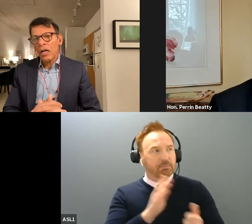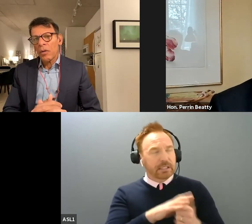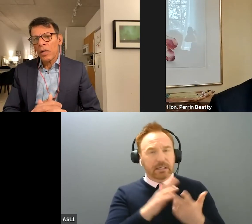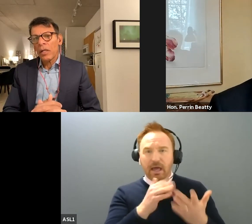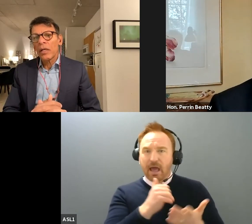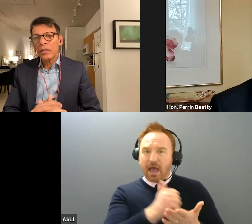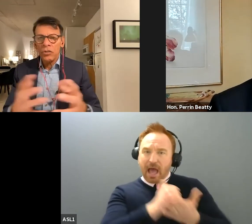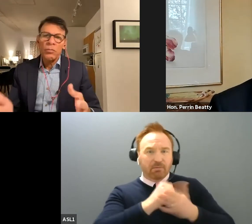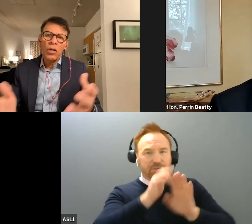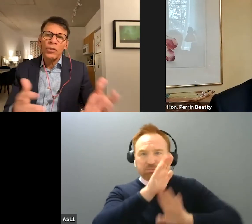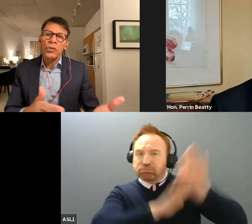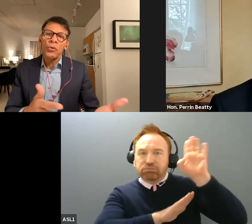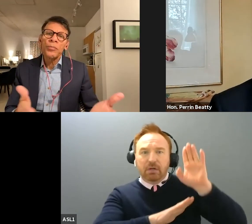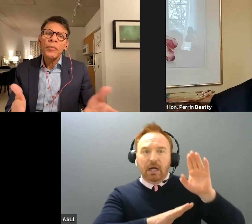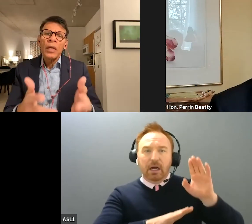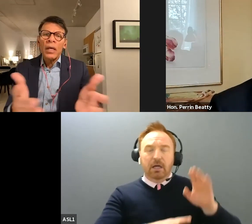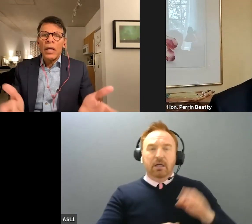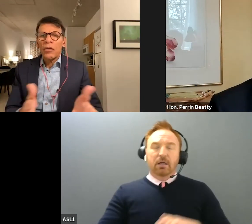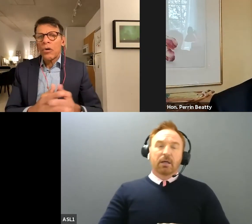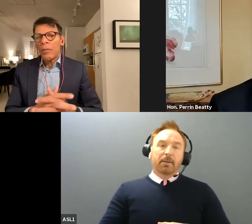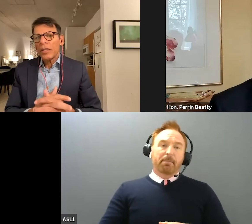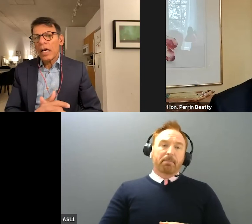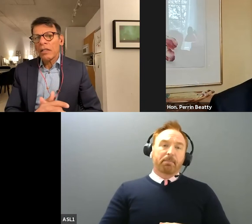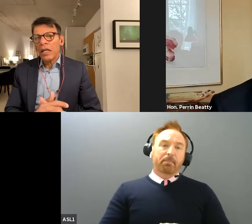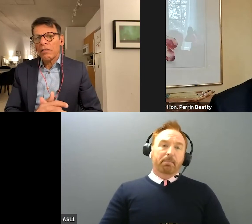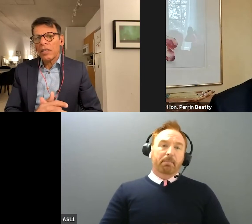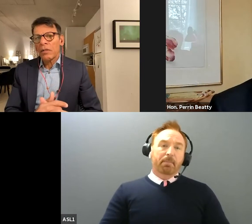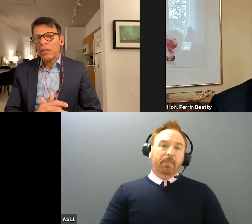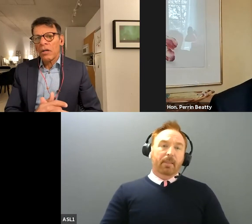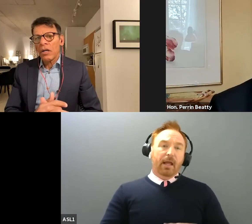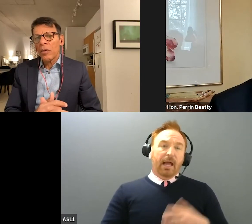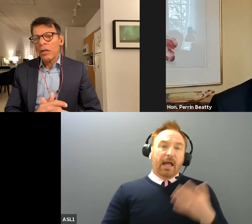how we could assist us, but also coming to that collective table to talk how we can all